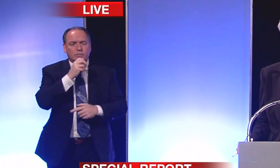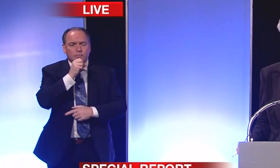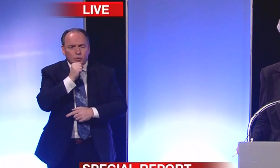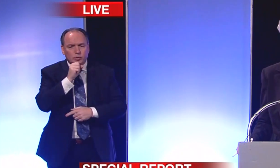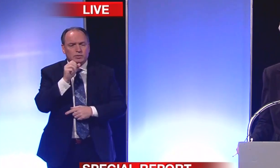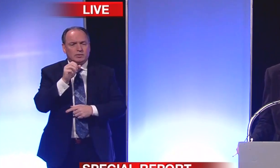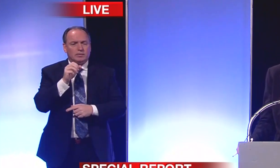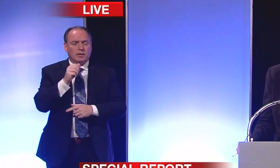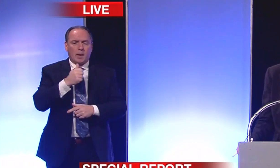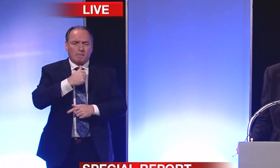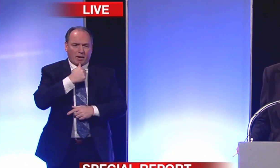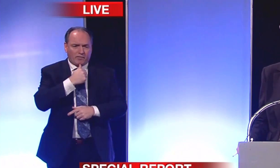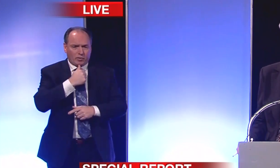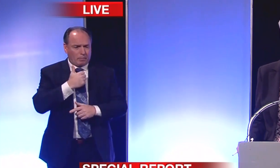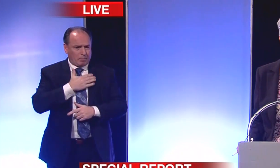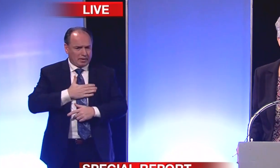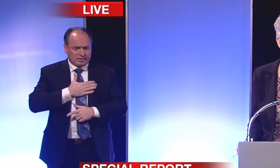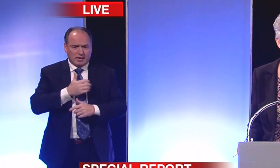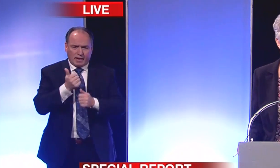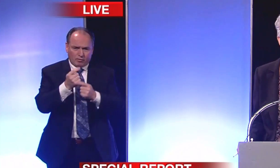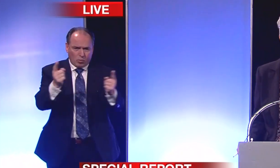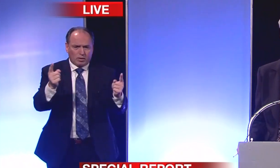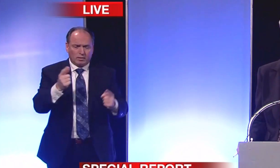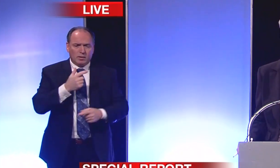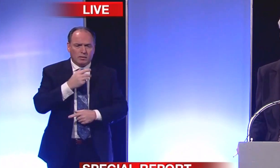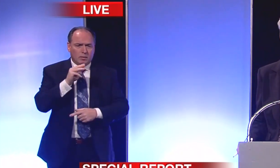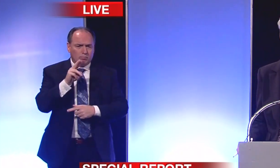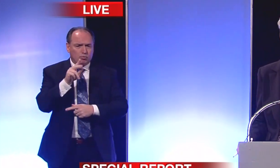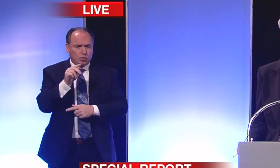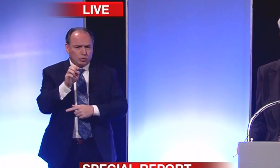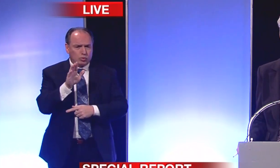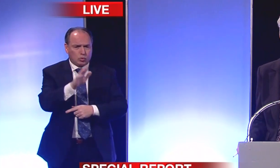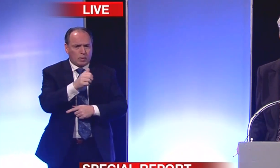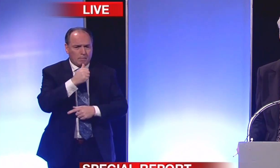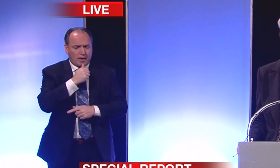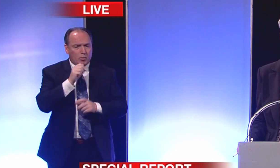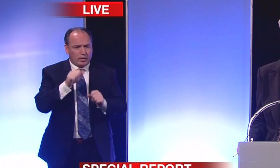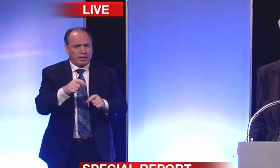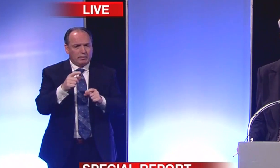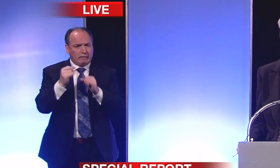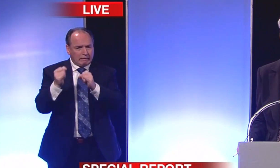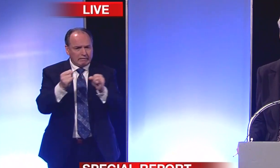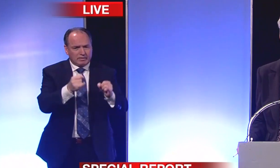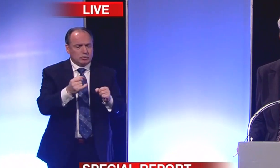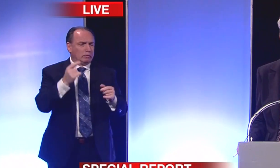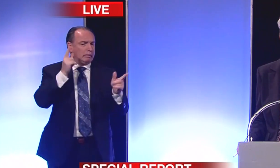YES, | TALK ERIE?